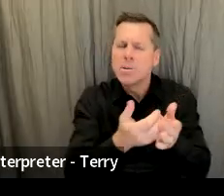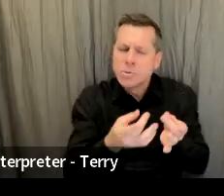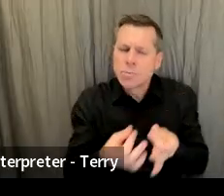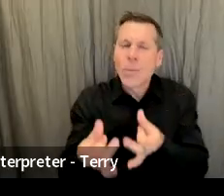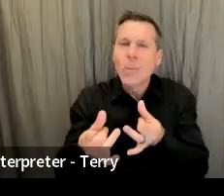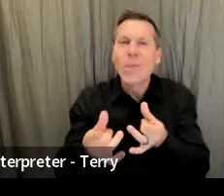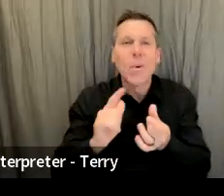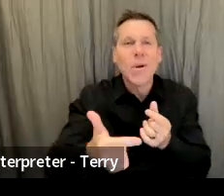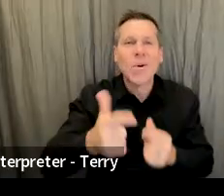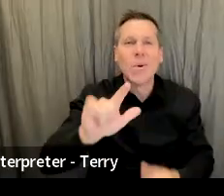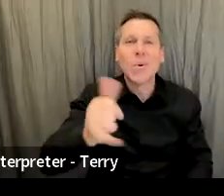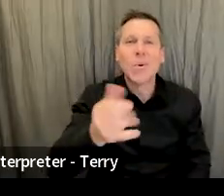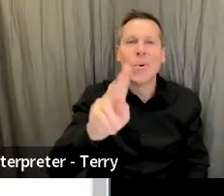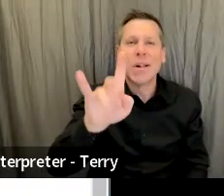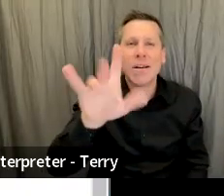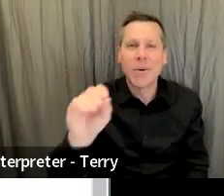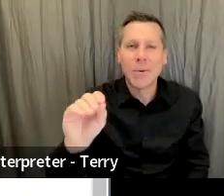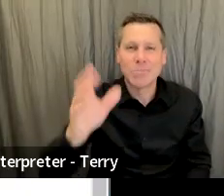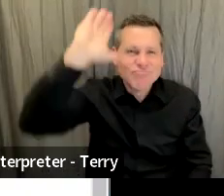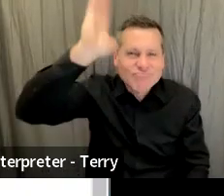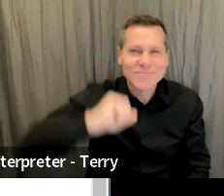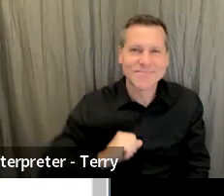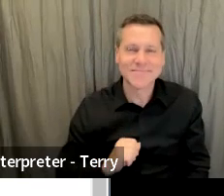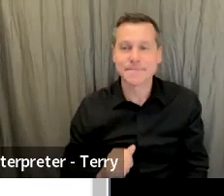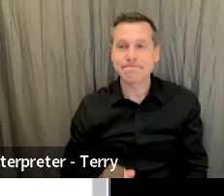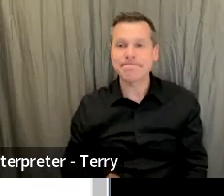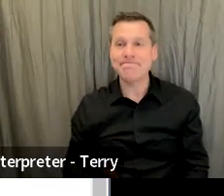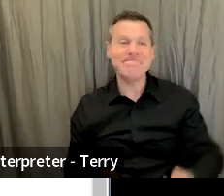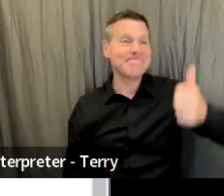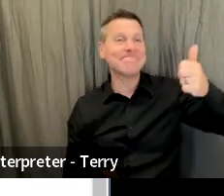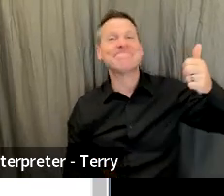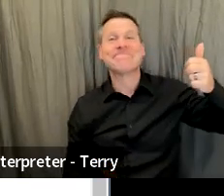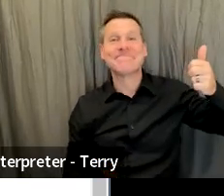All right. So as has already been discussed by Sally, Christine